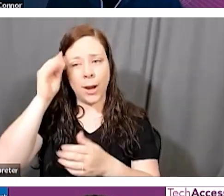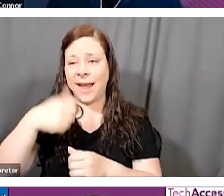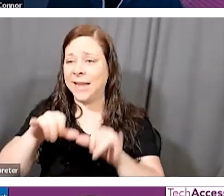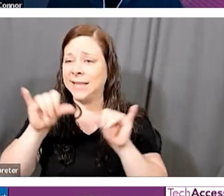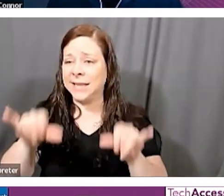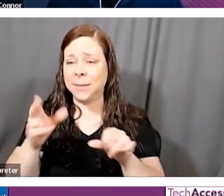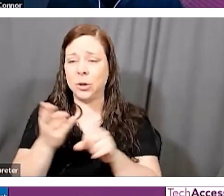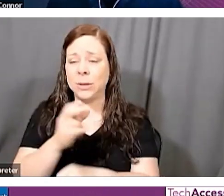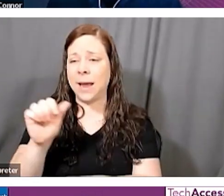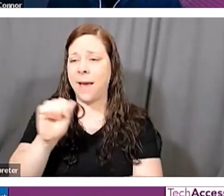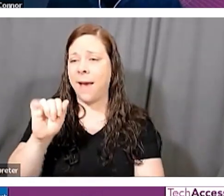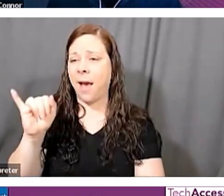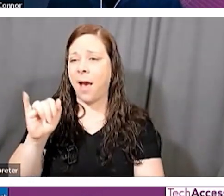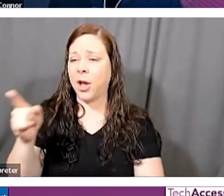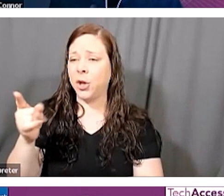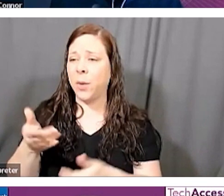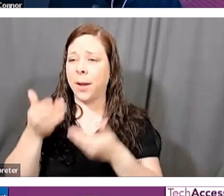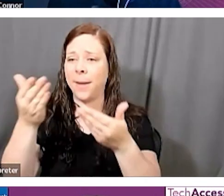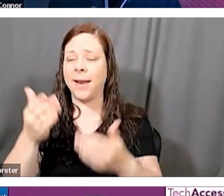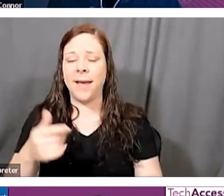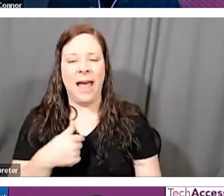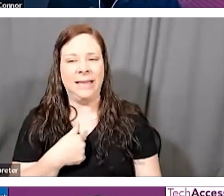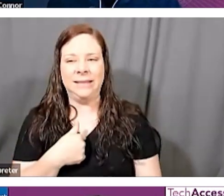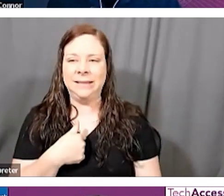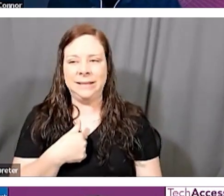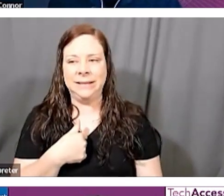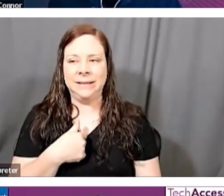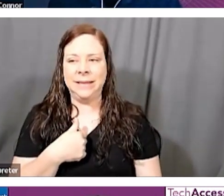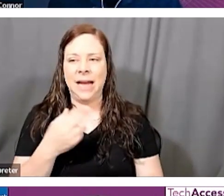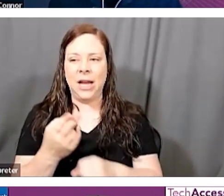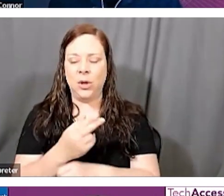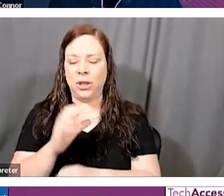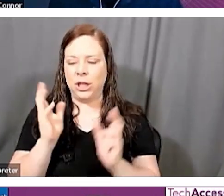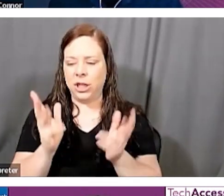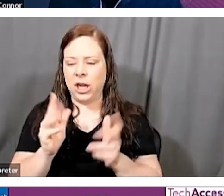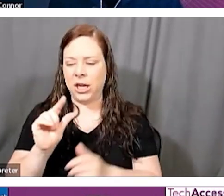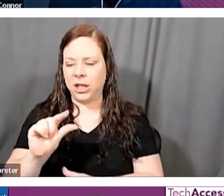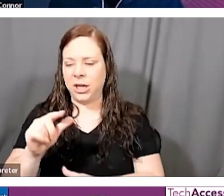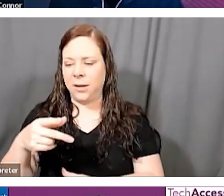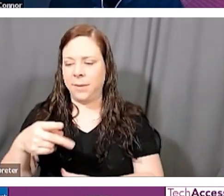I am really late to the party unless I started using ChatGPT like four days ago.